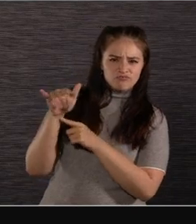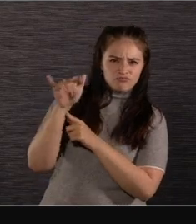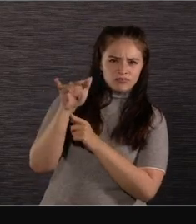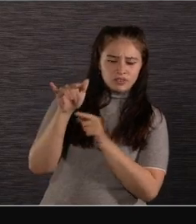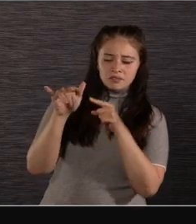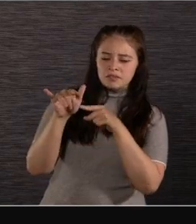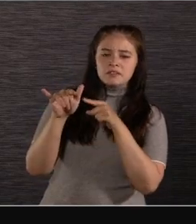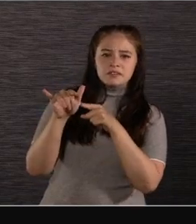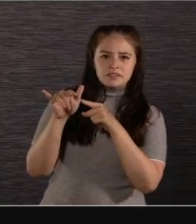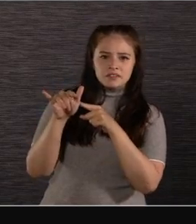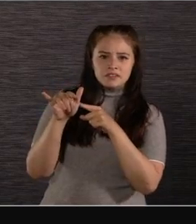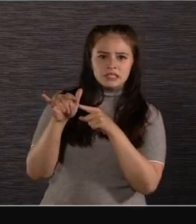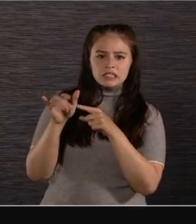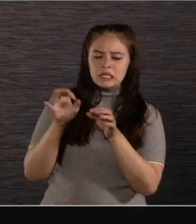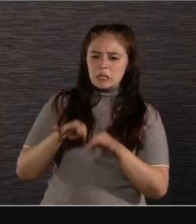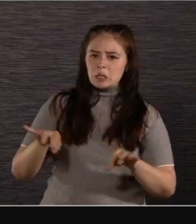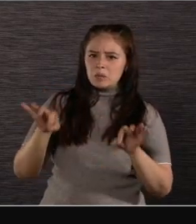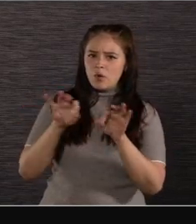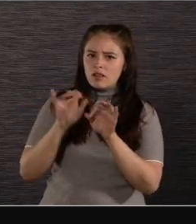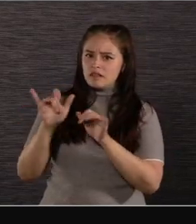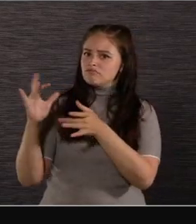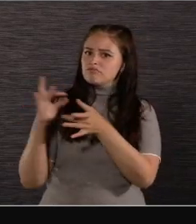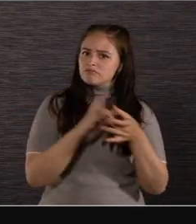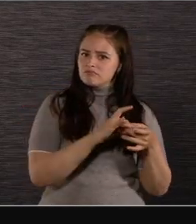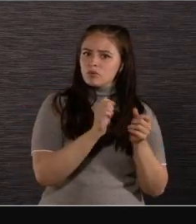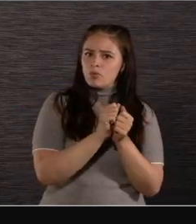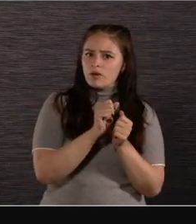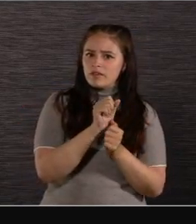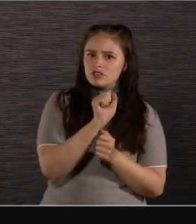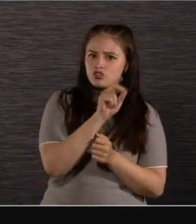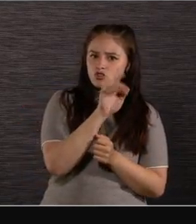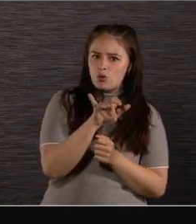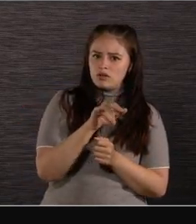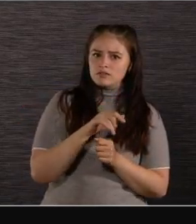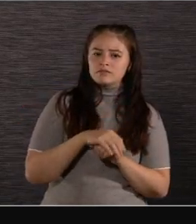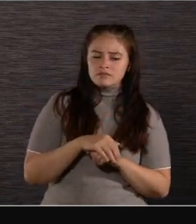to Sony from the ESC, the Electronics Speed Controllers